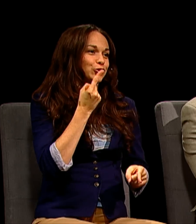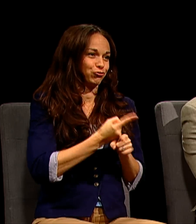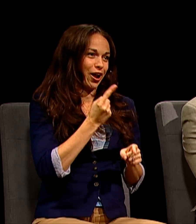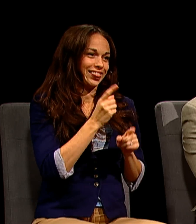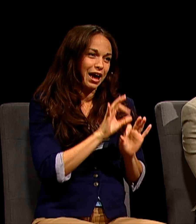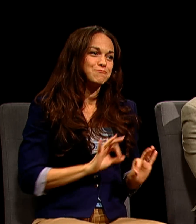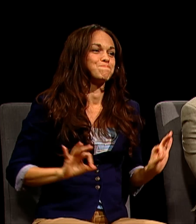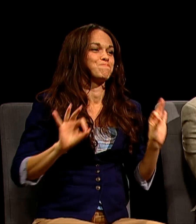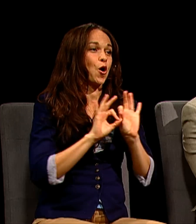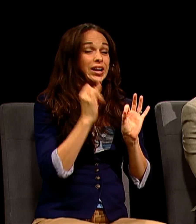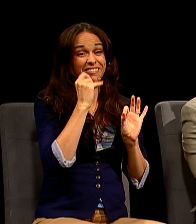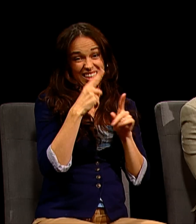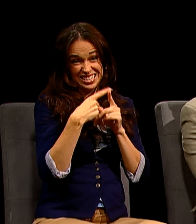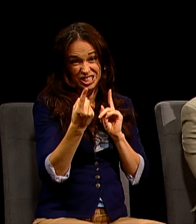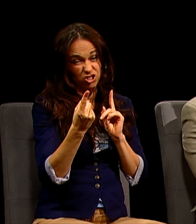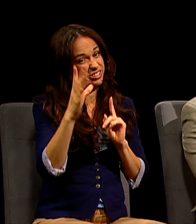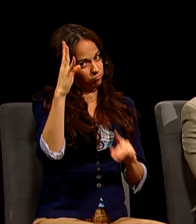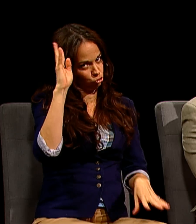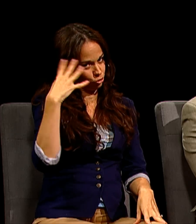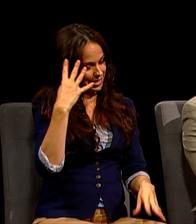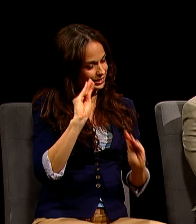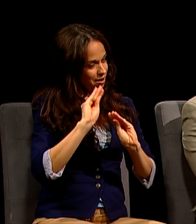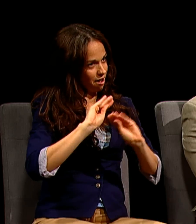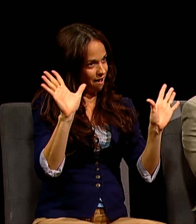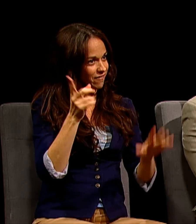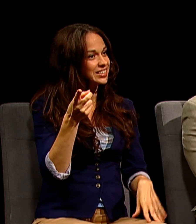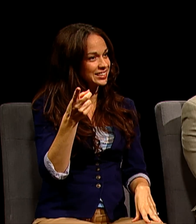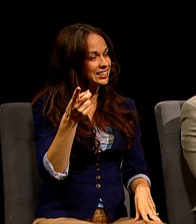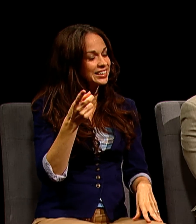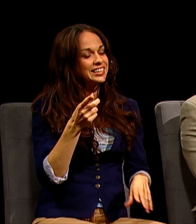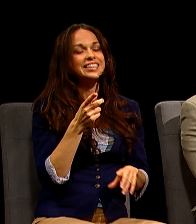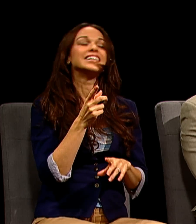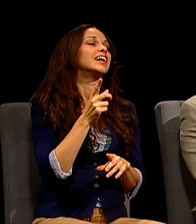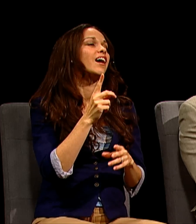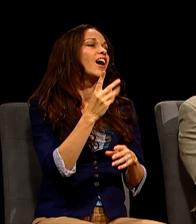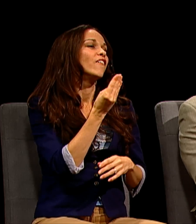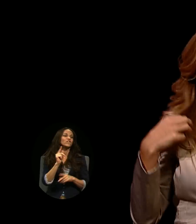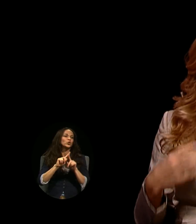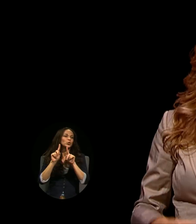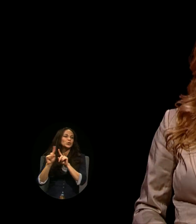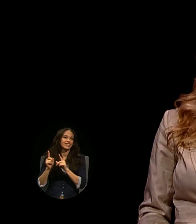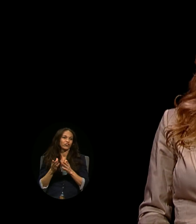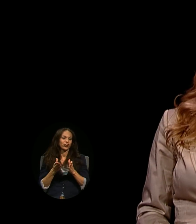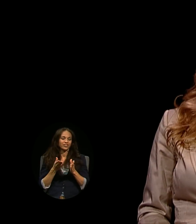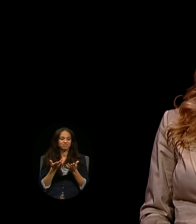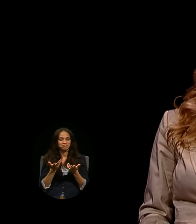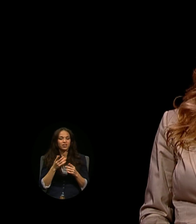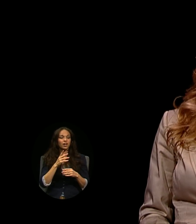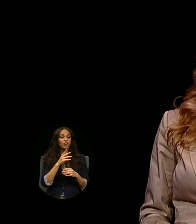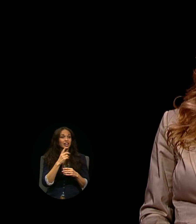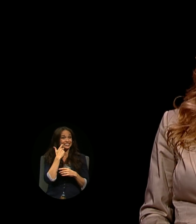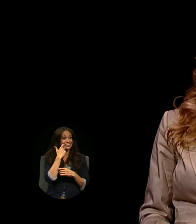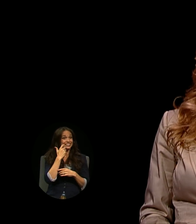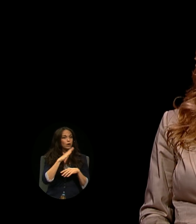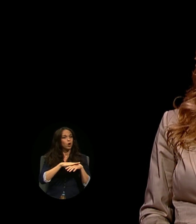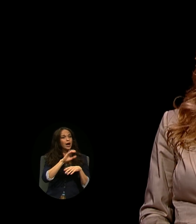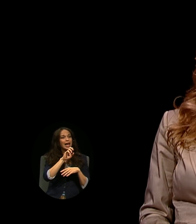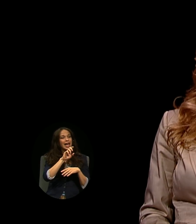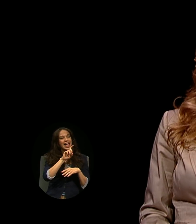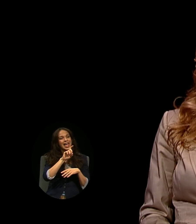It's very important to always believe you're right and that anyone who disagrees with you is clearly crazy. It is a couple different things until recently I was on the editorial board of the paper and that when we